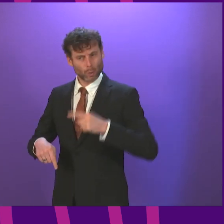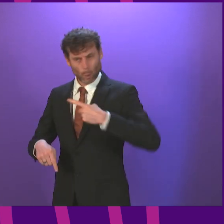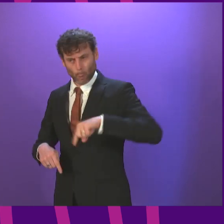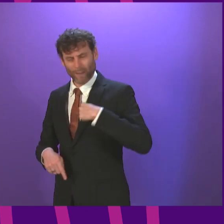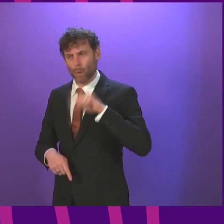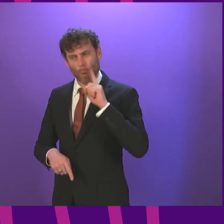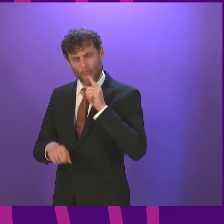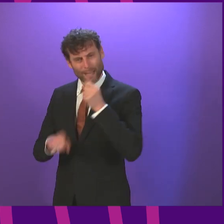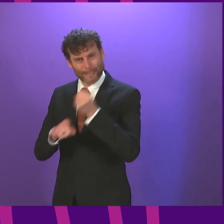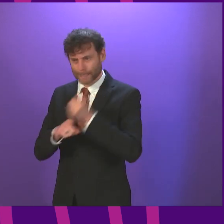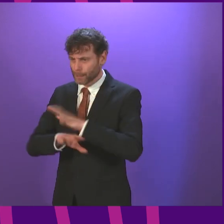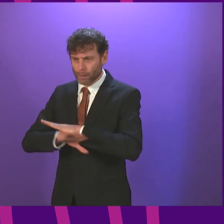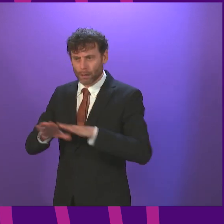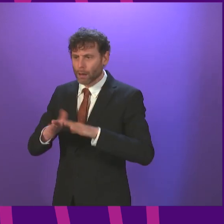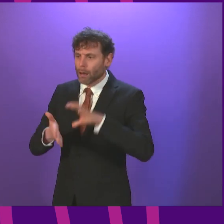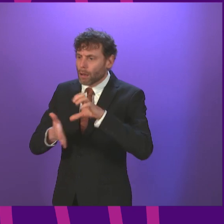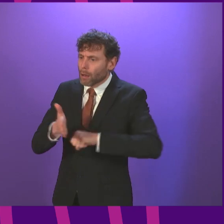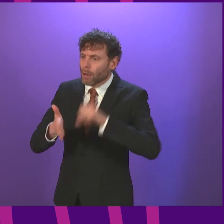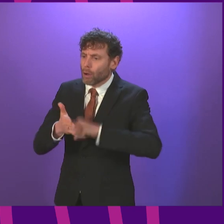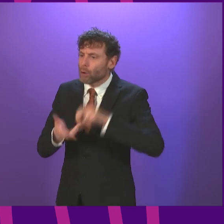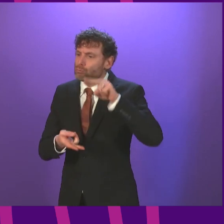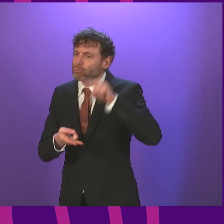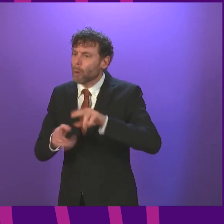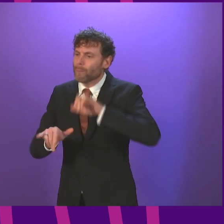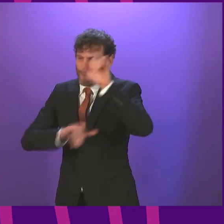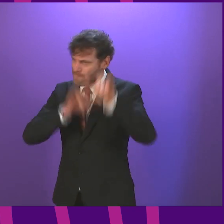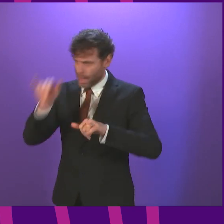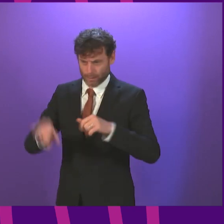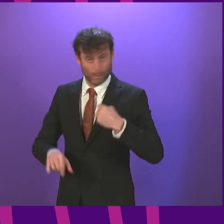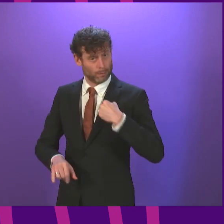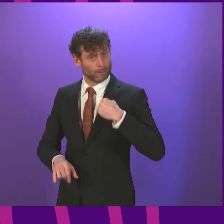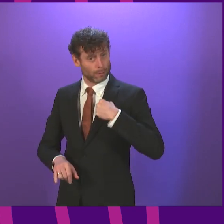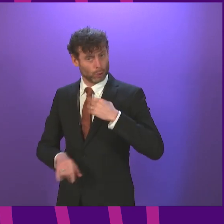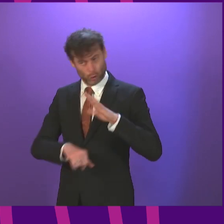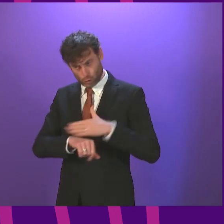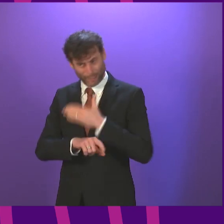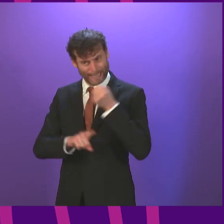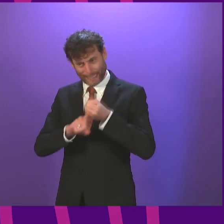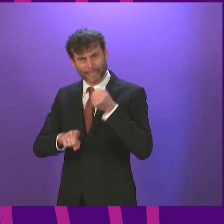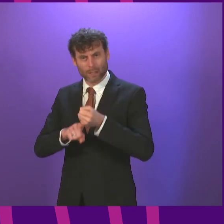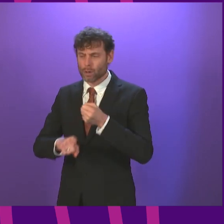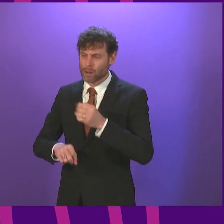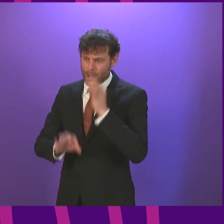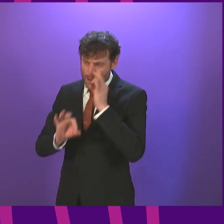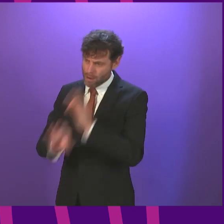take responsibility and ensure that APD is not cut in Scotland, whatever the UK Government